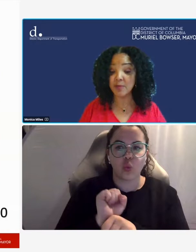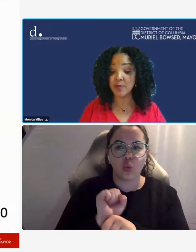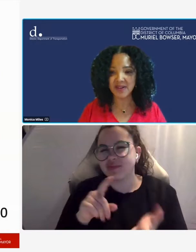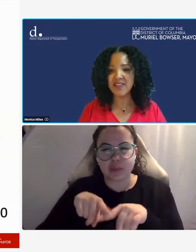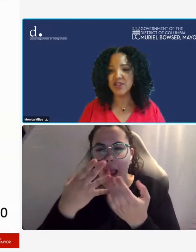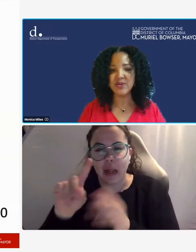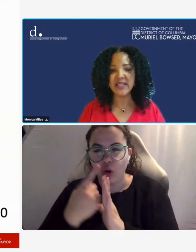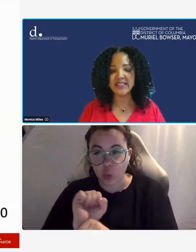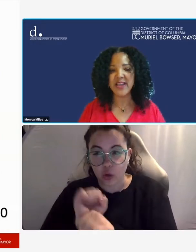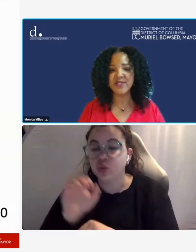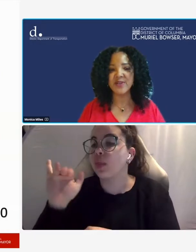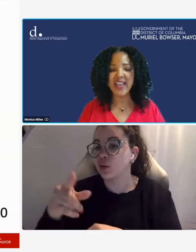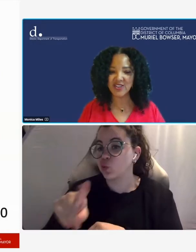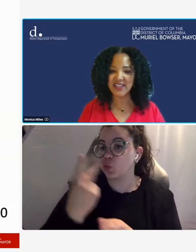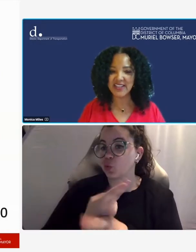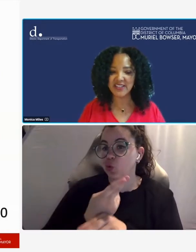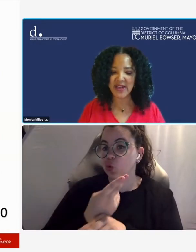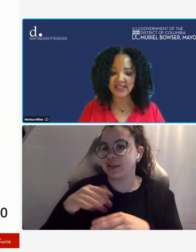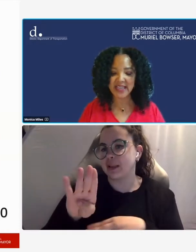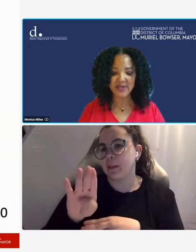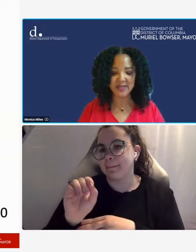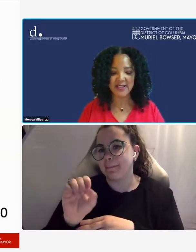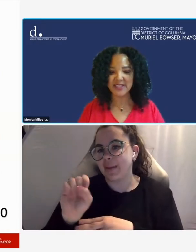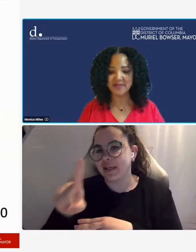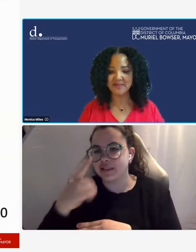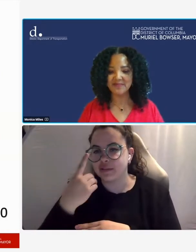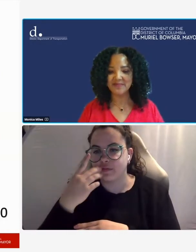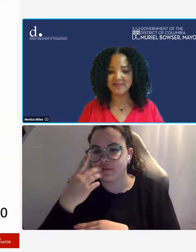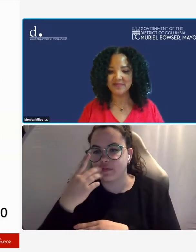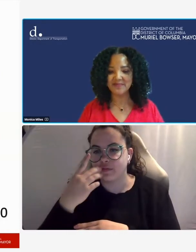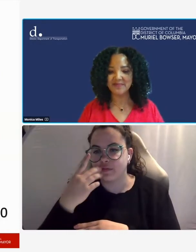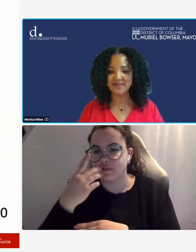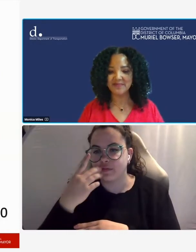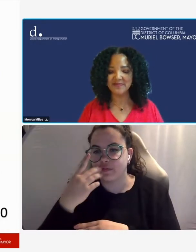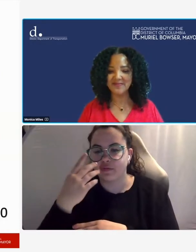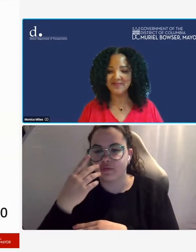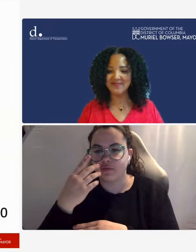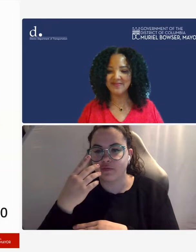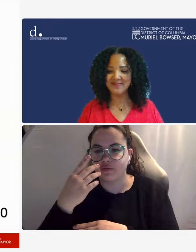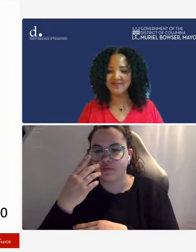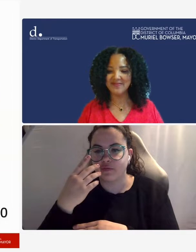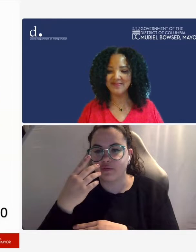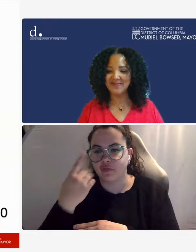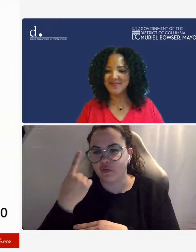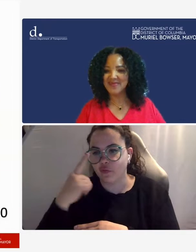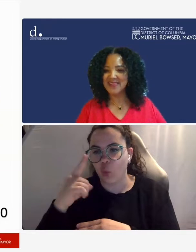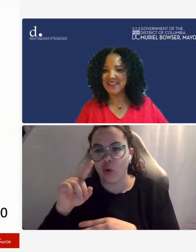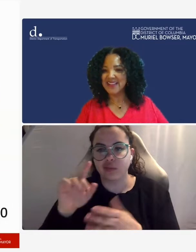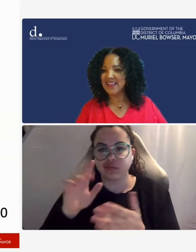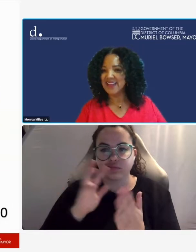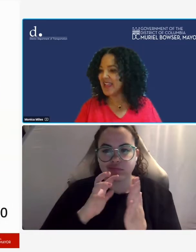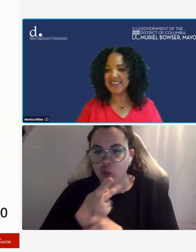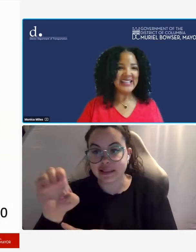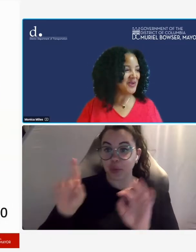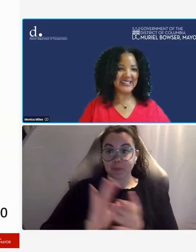use as the base for calculating direct salary expense okay excellent any questions so far